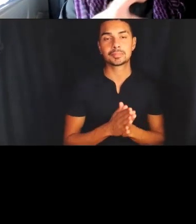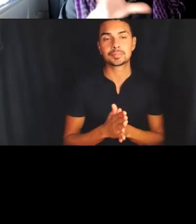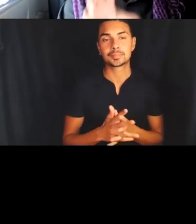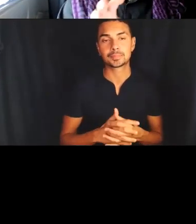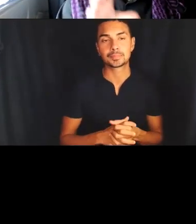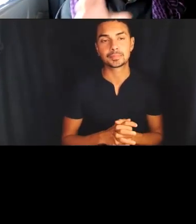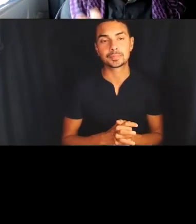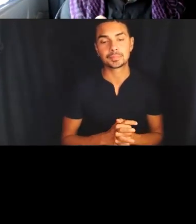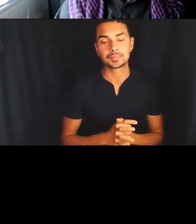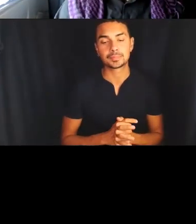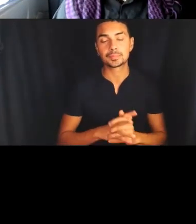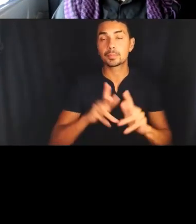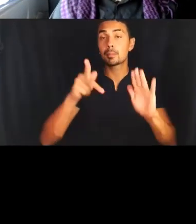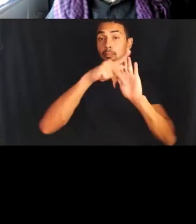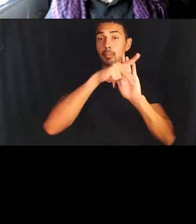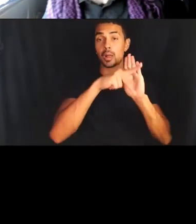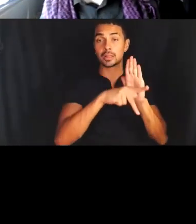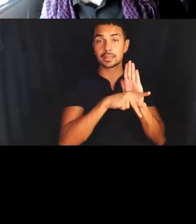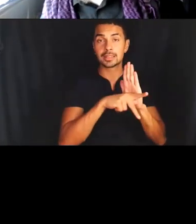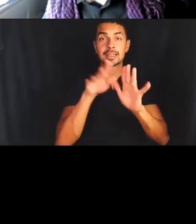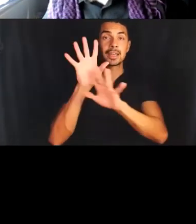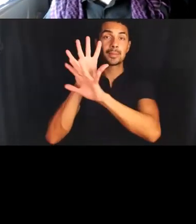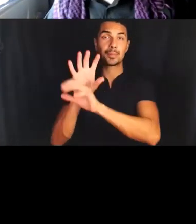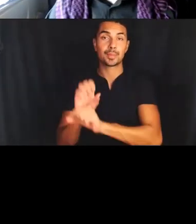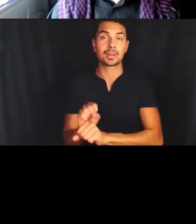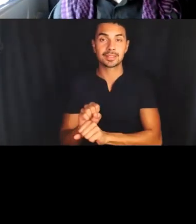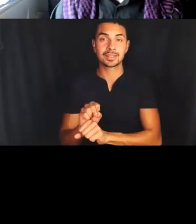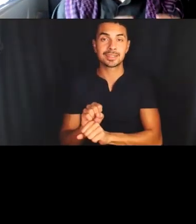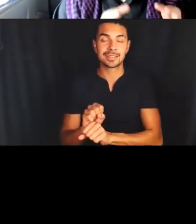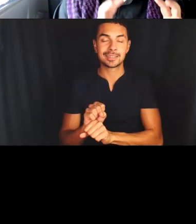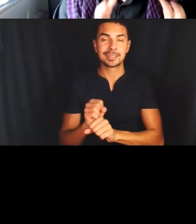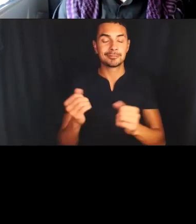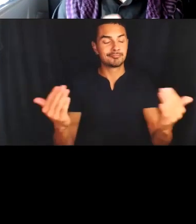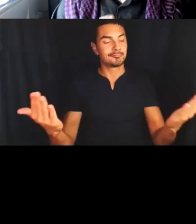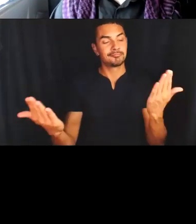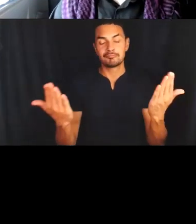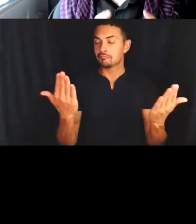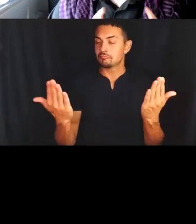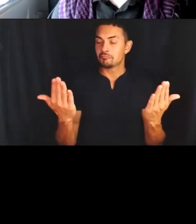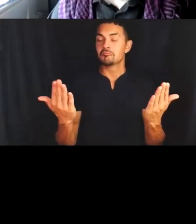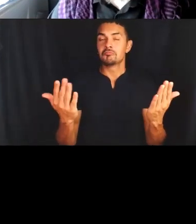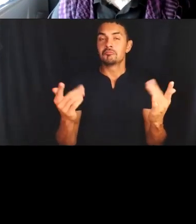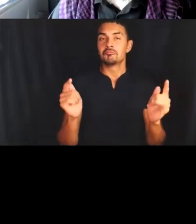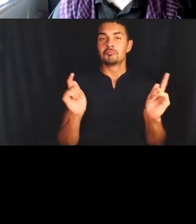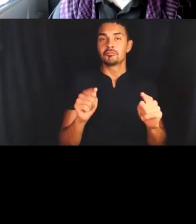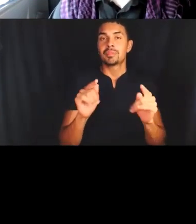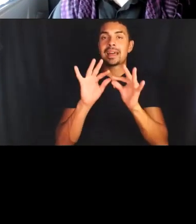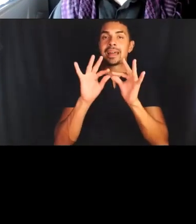piece around policy and practice comes when we look at things like language that includes family.